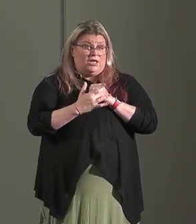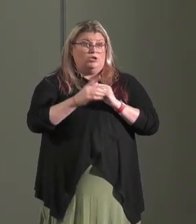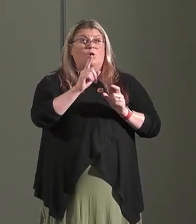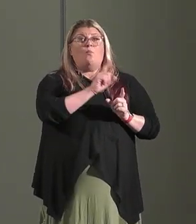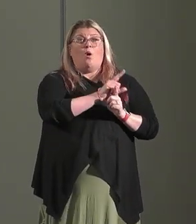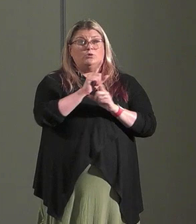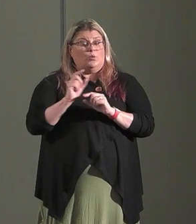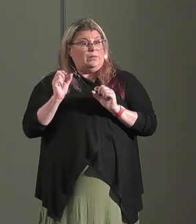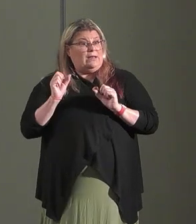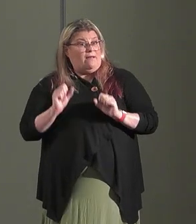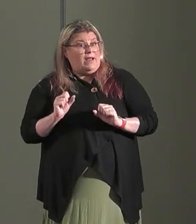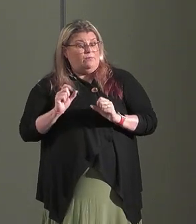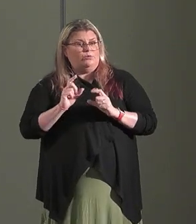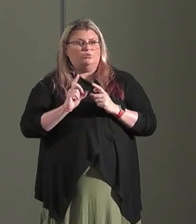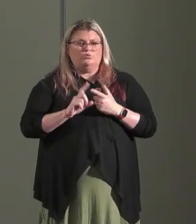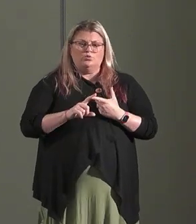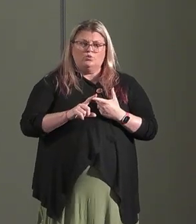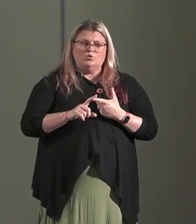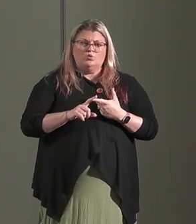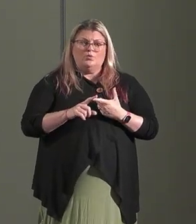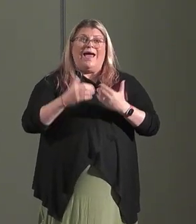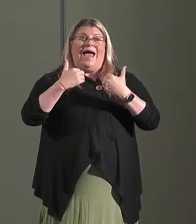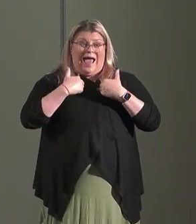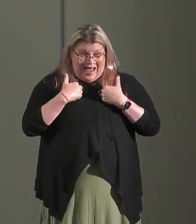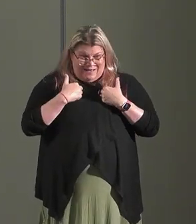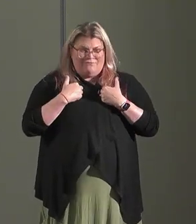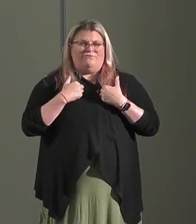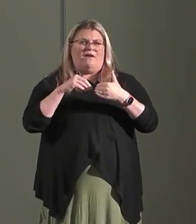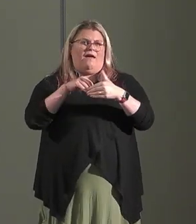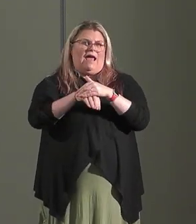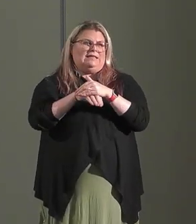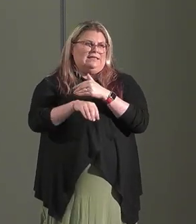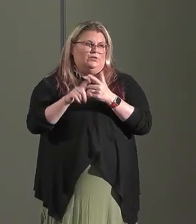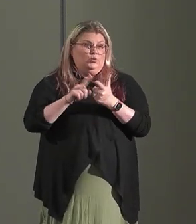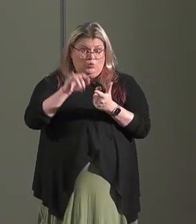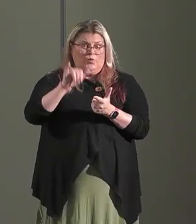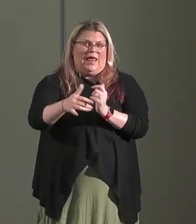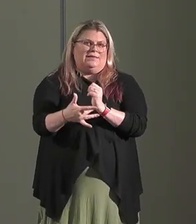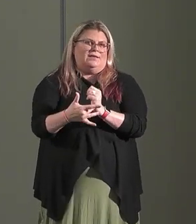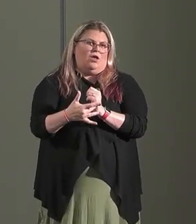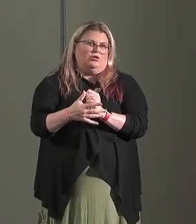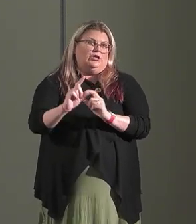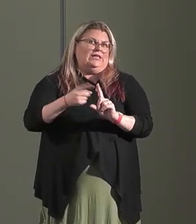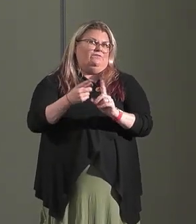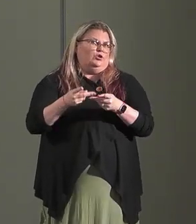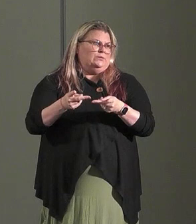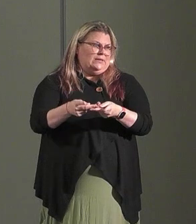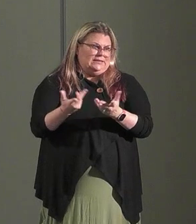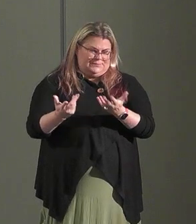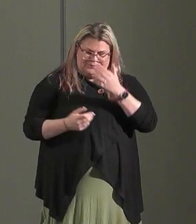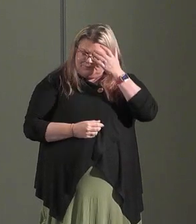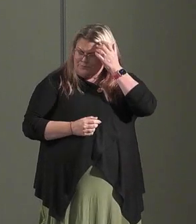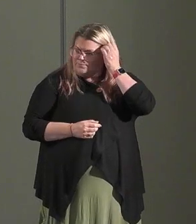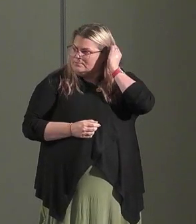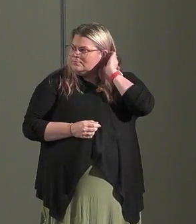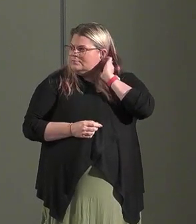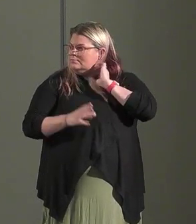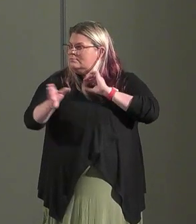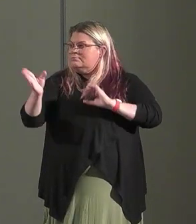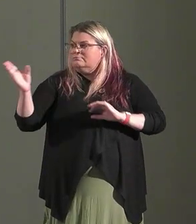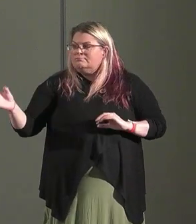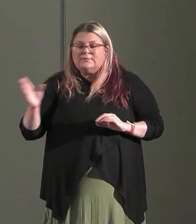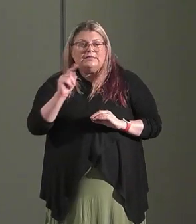being able to have it. To have access to it. >> JENNIFER: Then Tiffany introduce